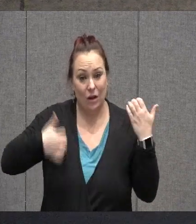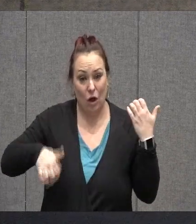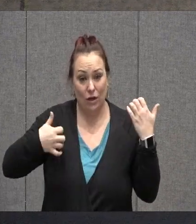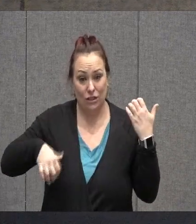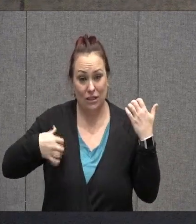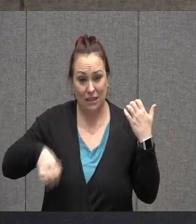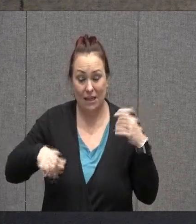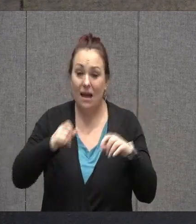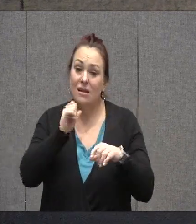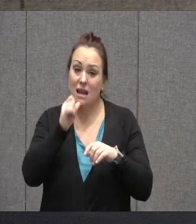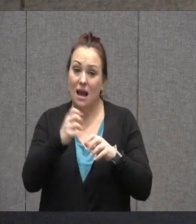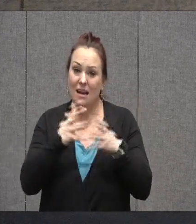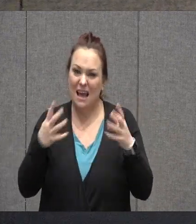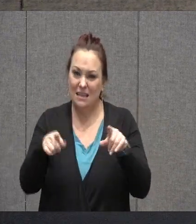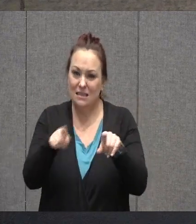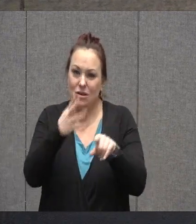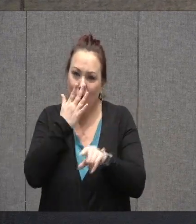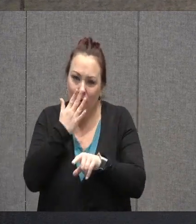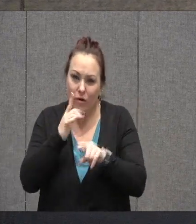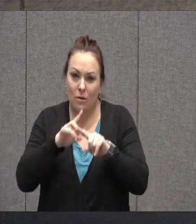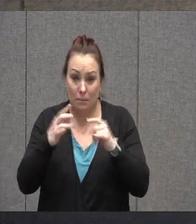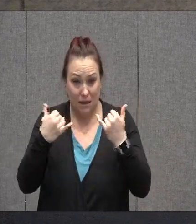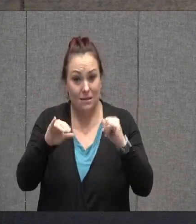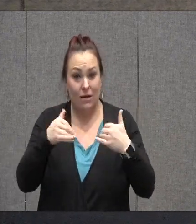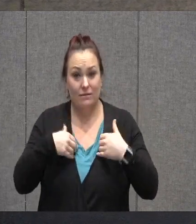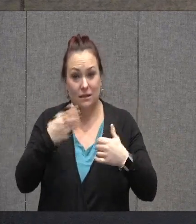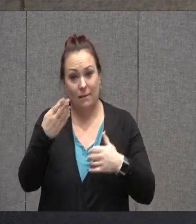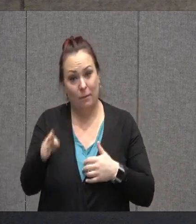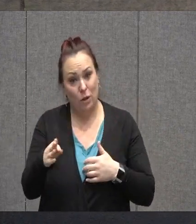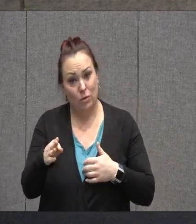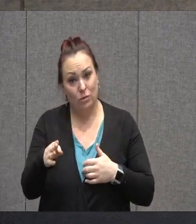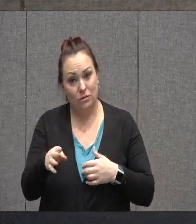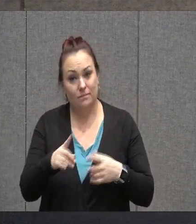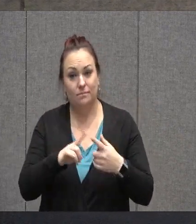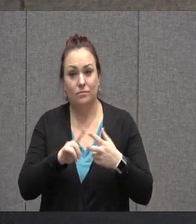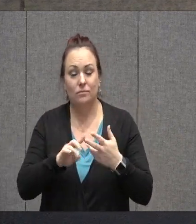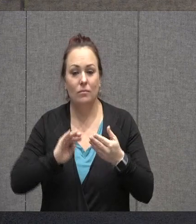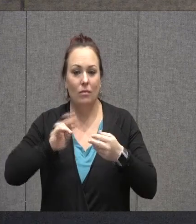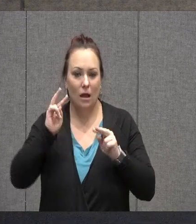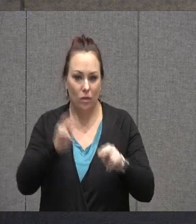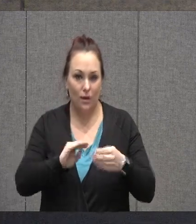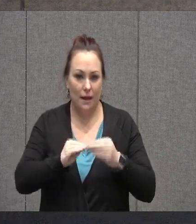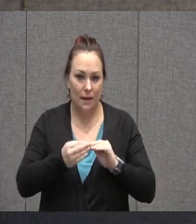but I still see some blues in there. Don't you? And look at the number two down there, it's pretty cool.